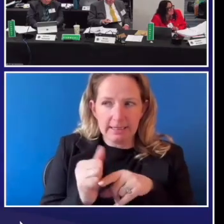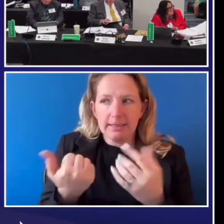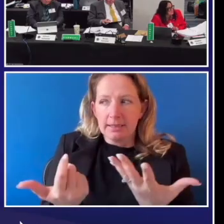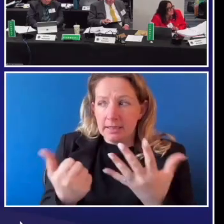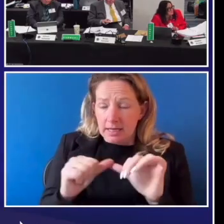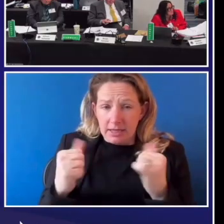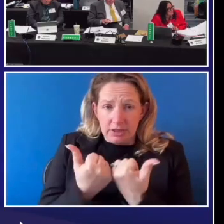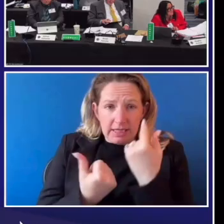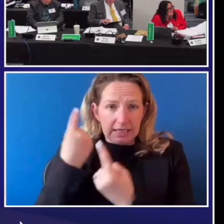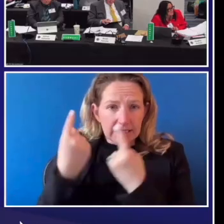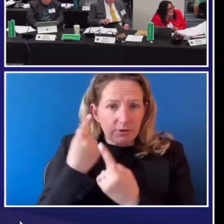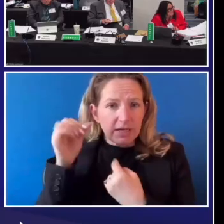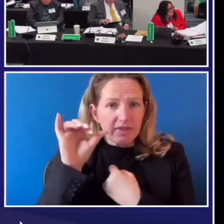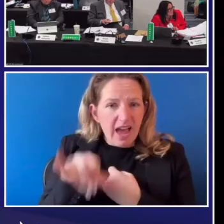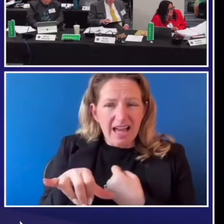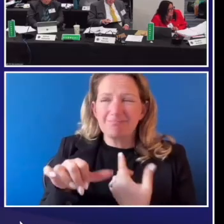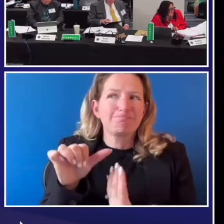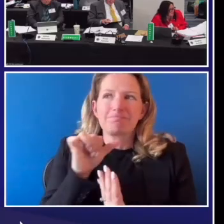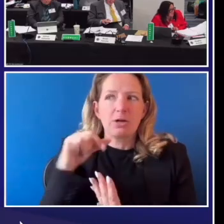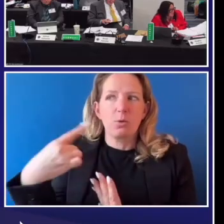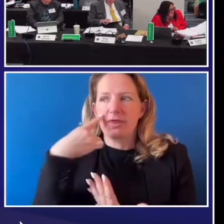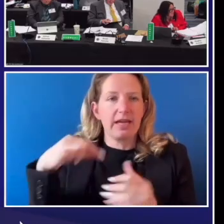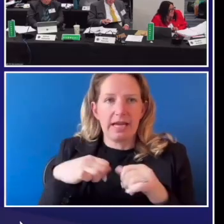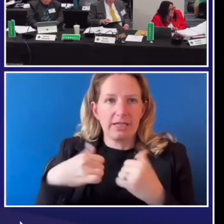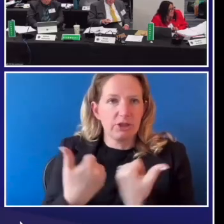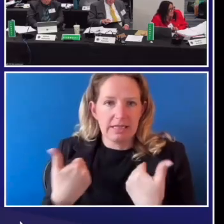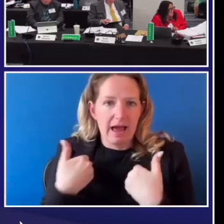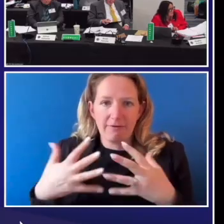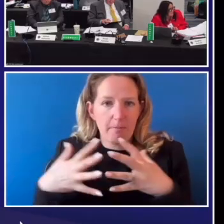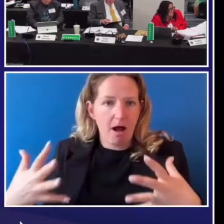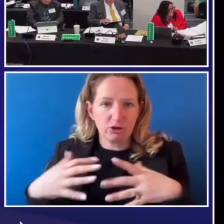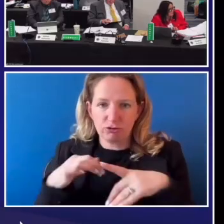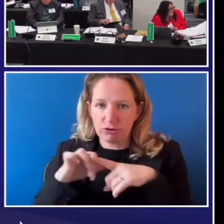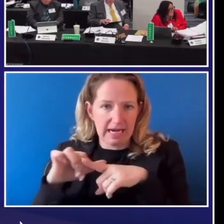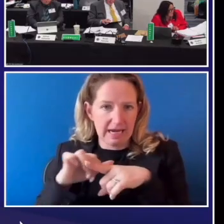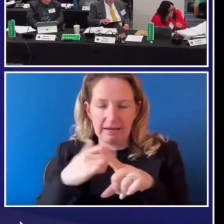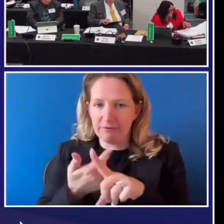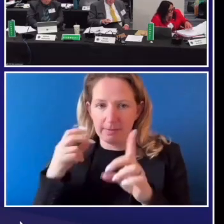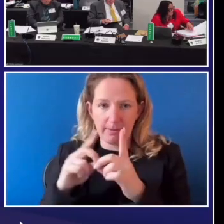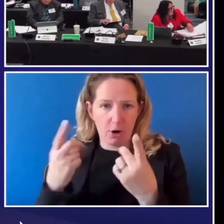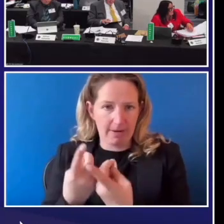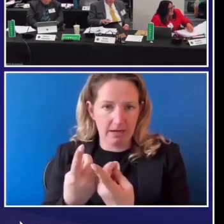Because I don't think agencies get much training, uh, from the department, but is that a piece of this as well?